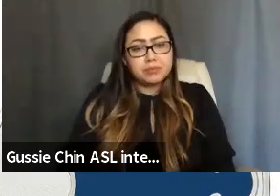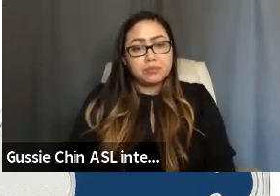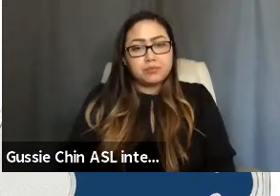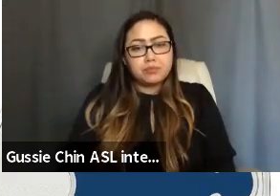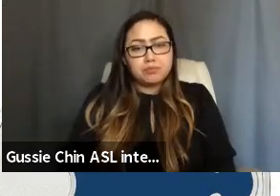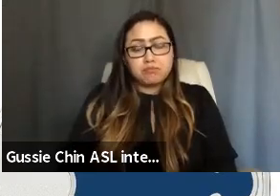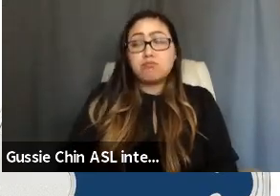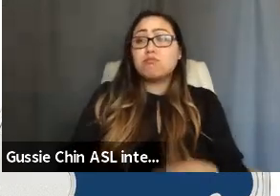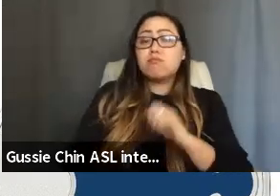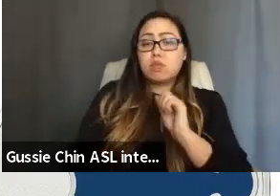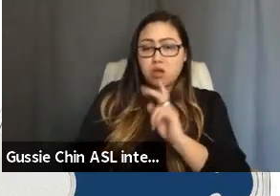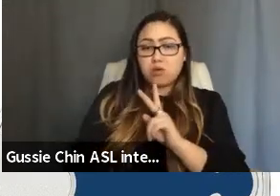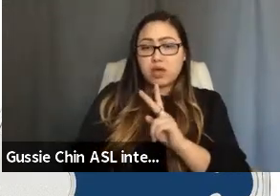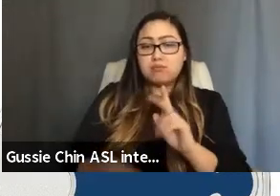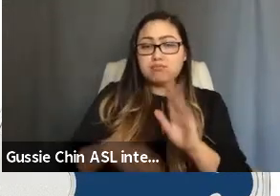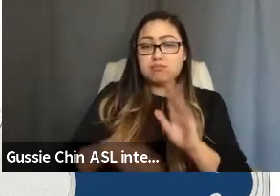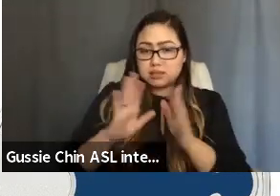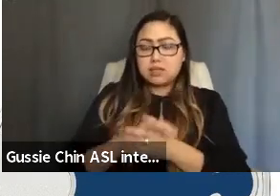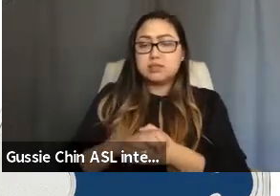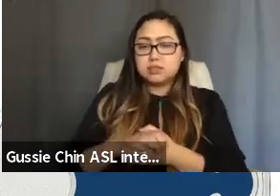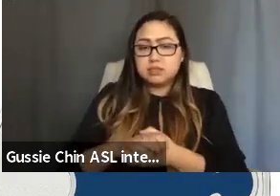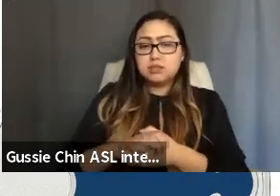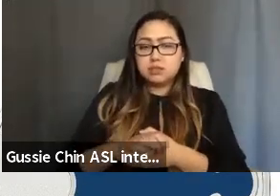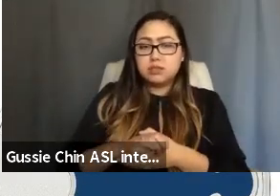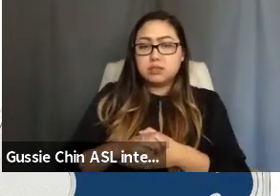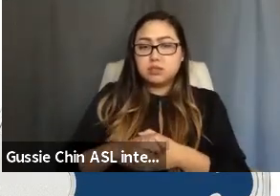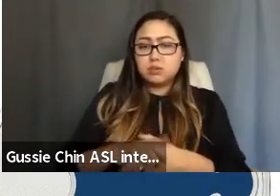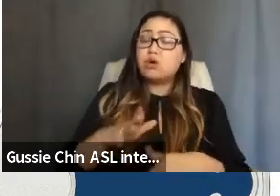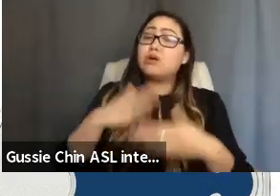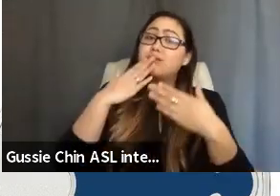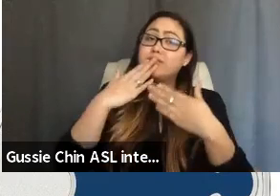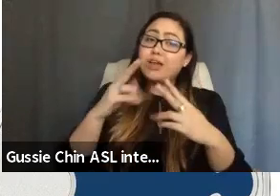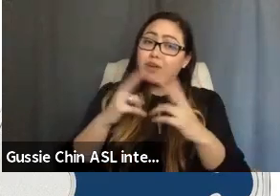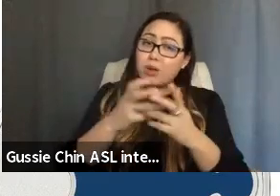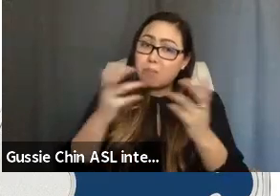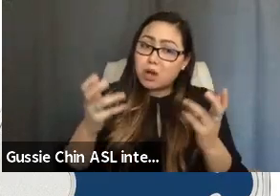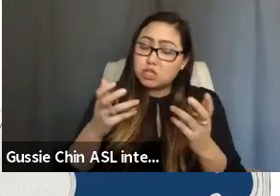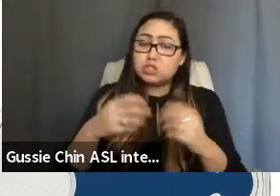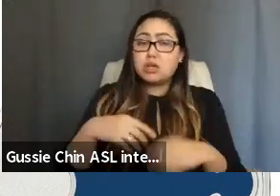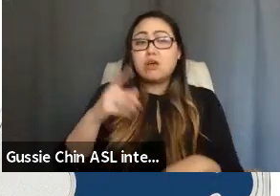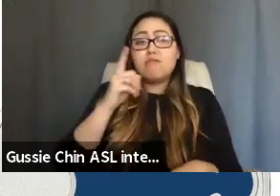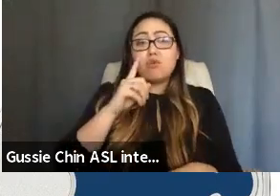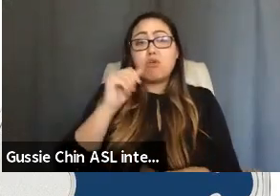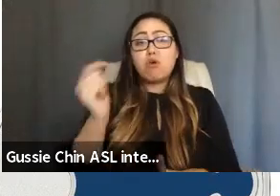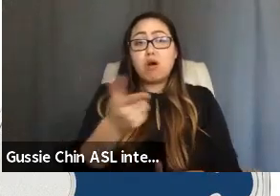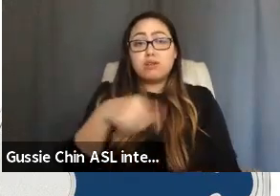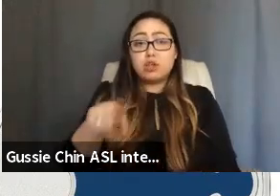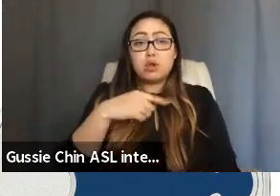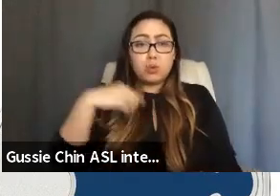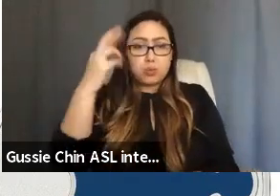Okay, excellent. Thank you very much for all of you we realize many may have questions